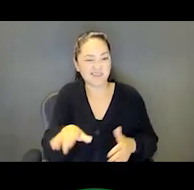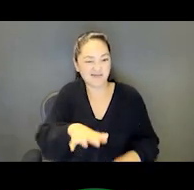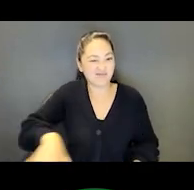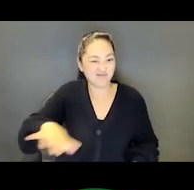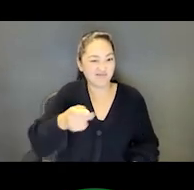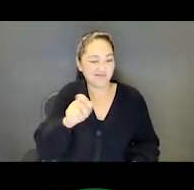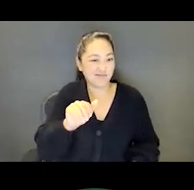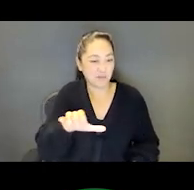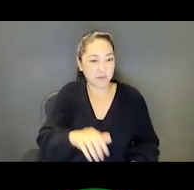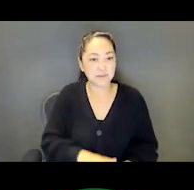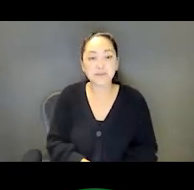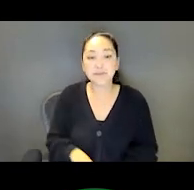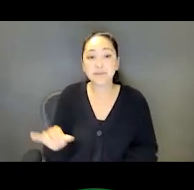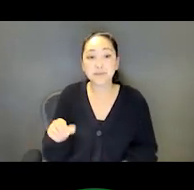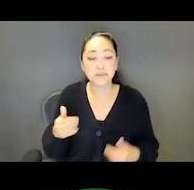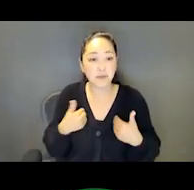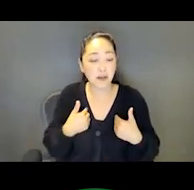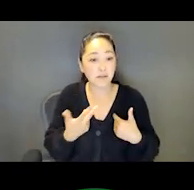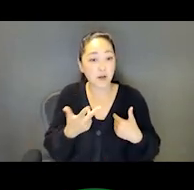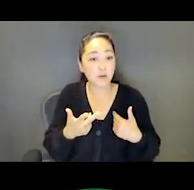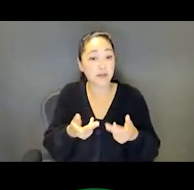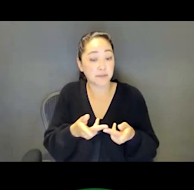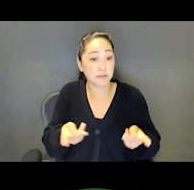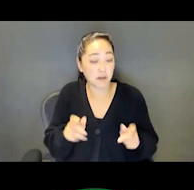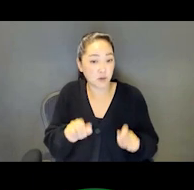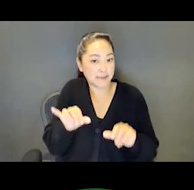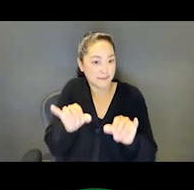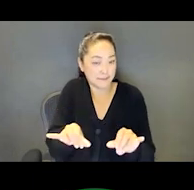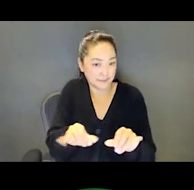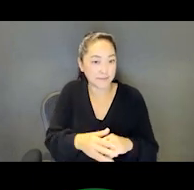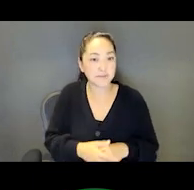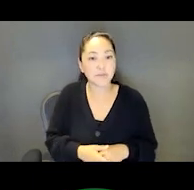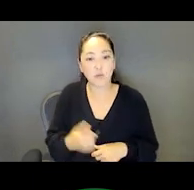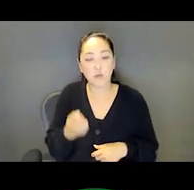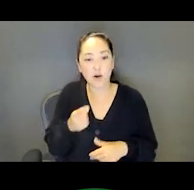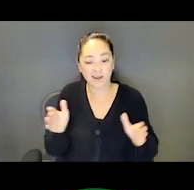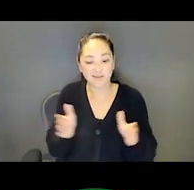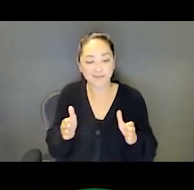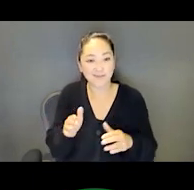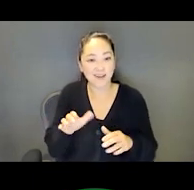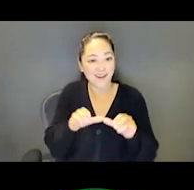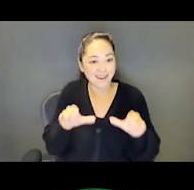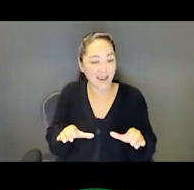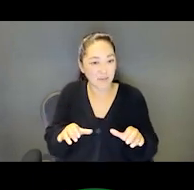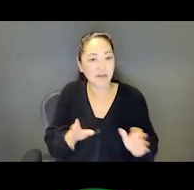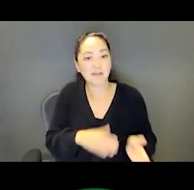One is the ready to camp camp camps and you can just bring your own 10 but in all cases